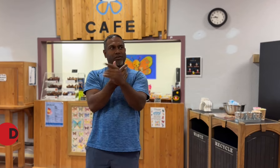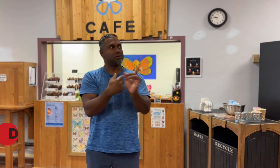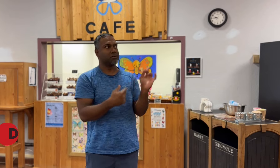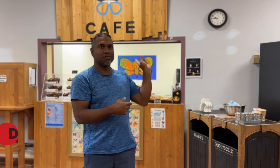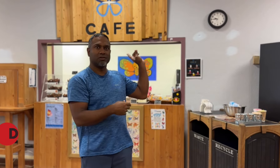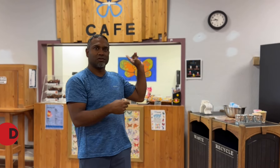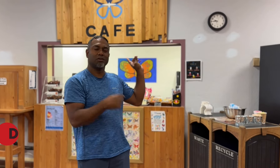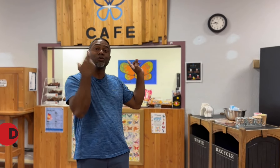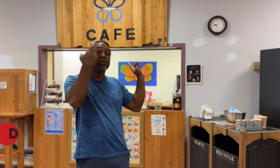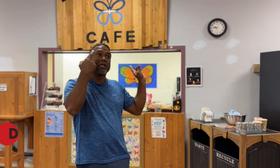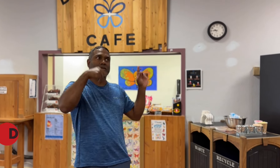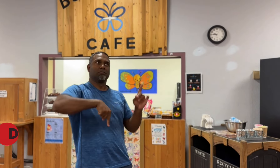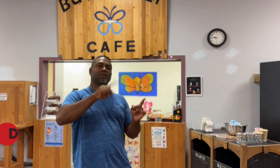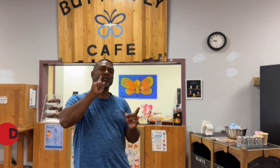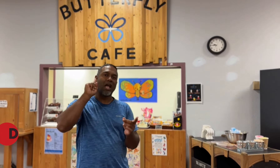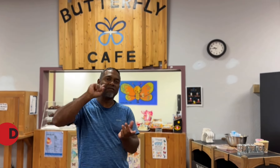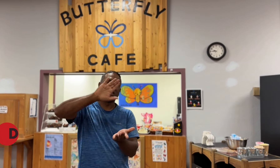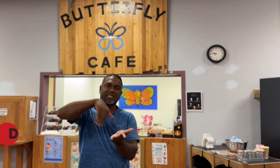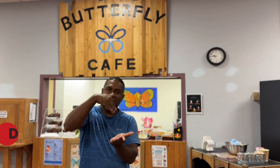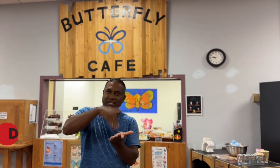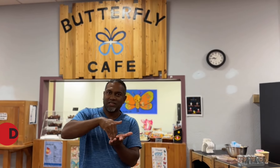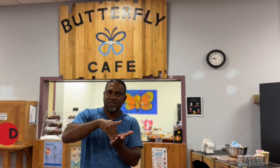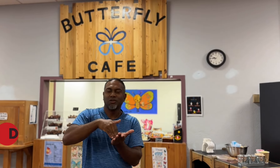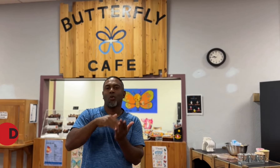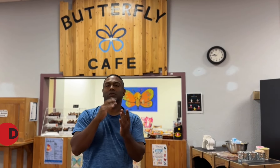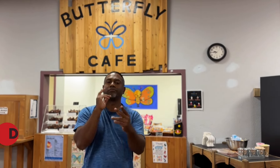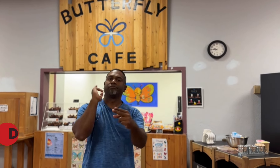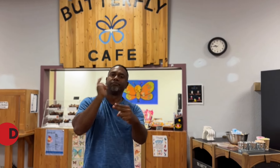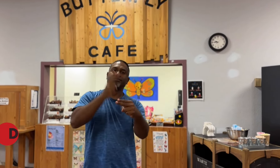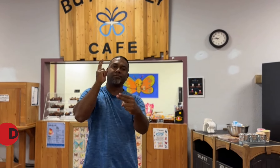The logo clearly shows a butterfly. Being that this is a Deaf Center